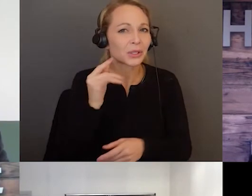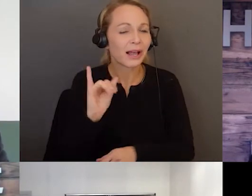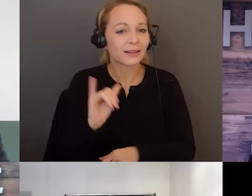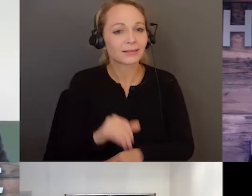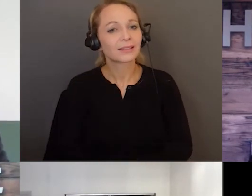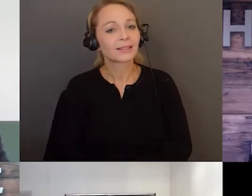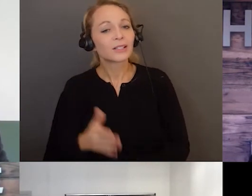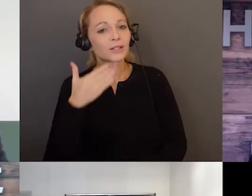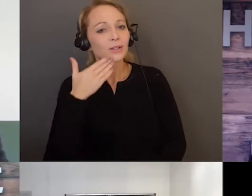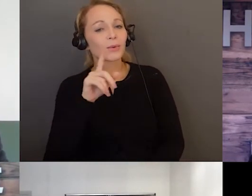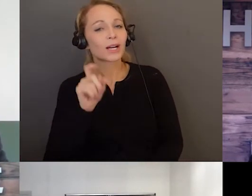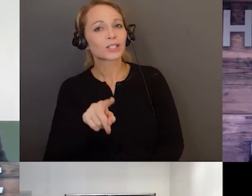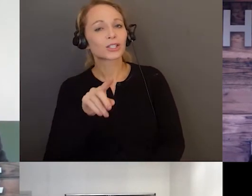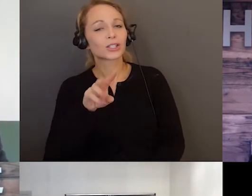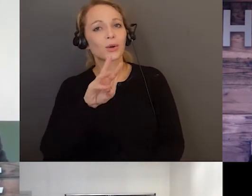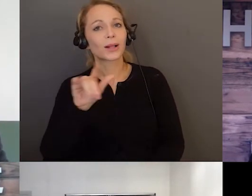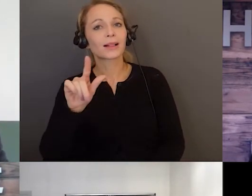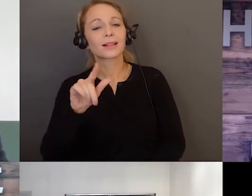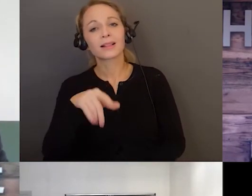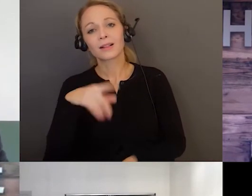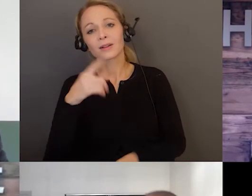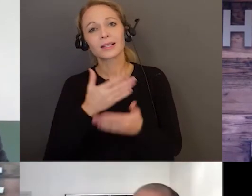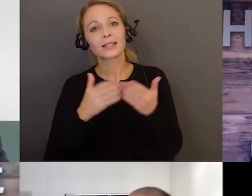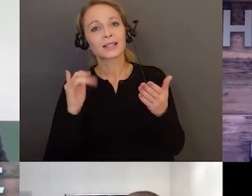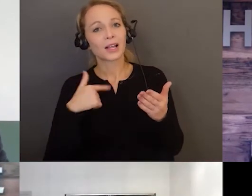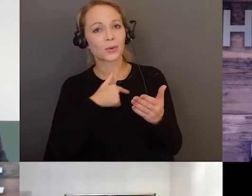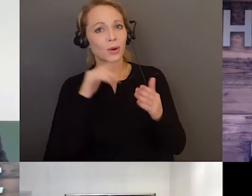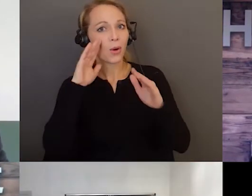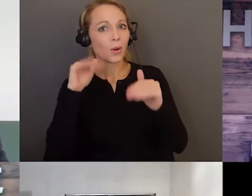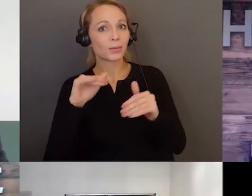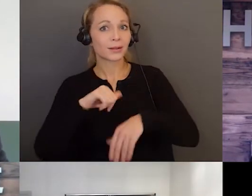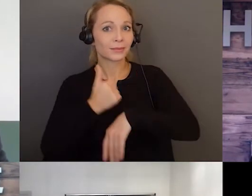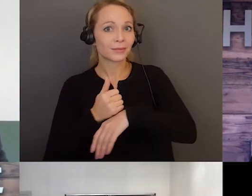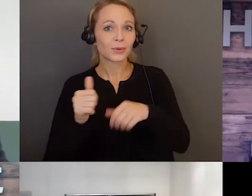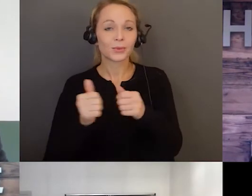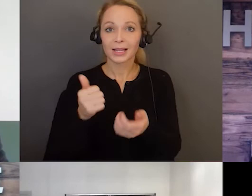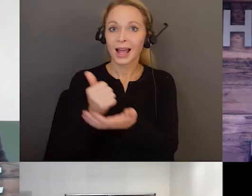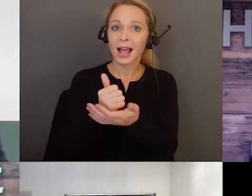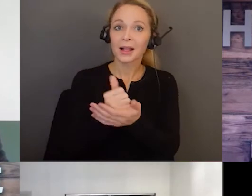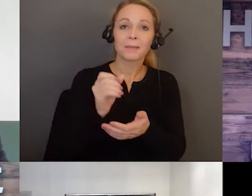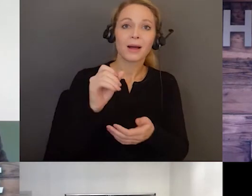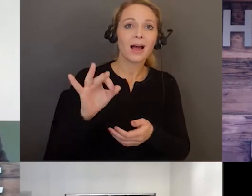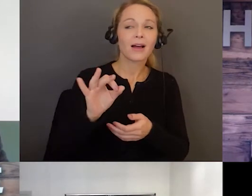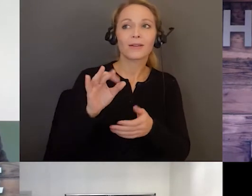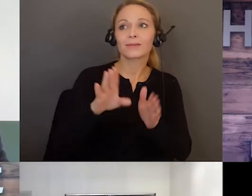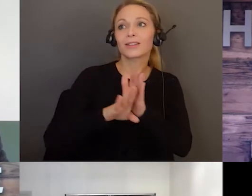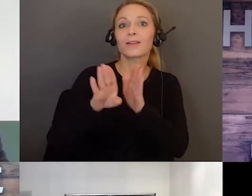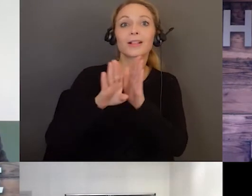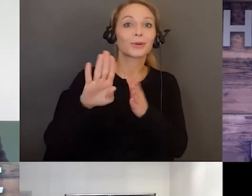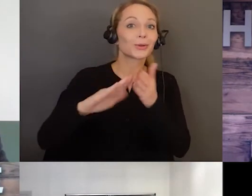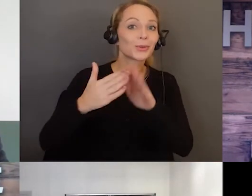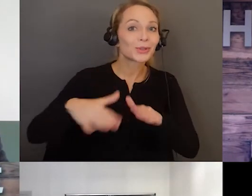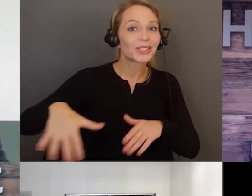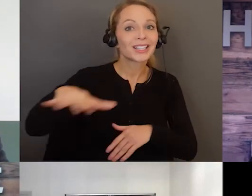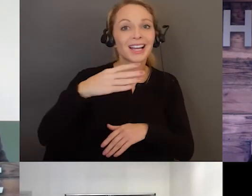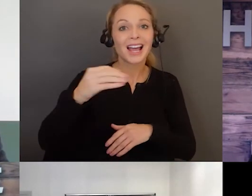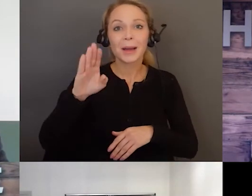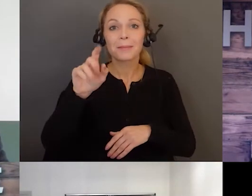SO ONE OF THE THINGS THAT WE'RE HOPING TO IMPLEMENT WITH THE HELP OF THE DEVELOPER COMMUNITY AND BETA